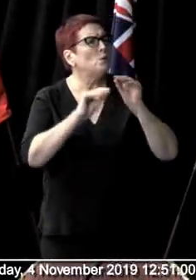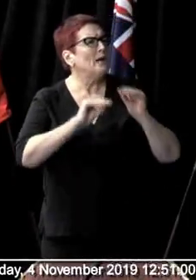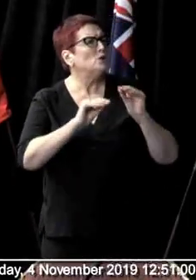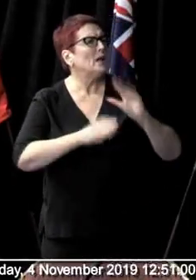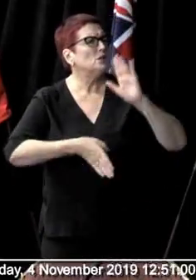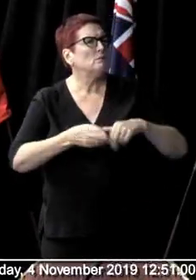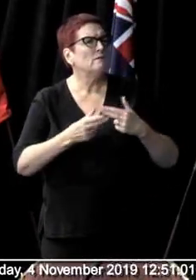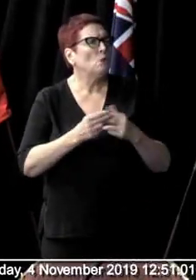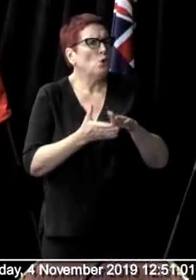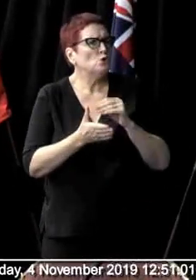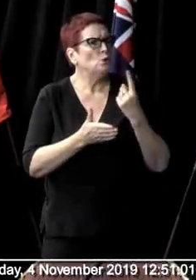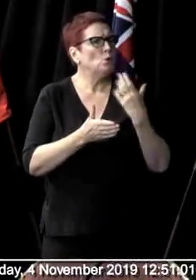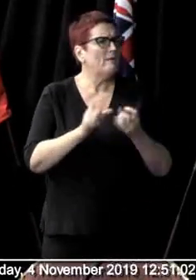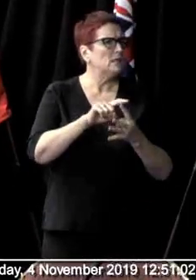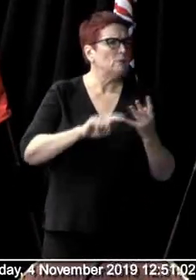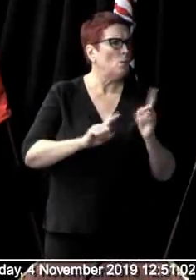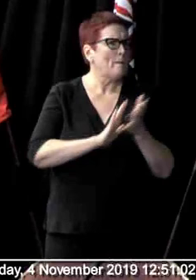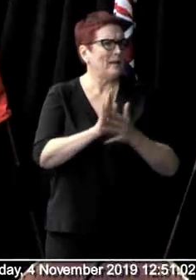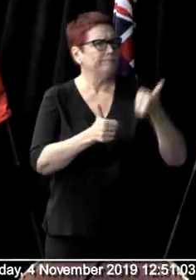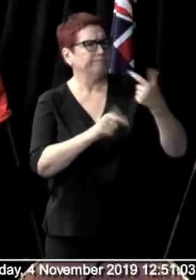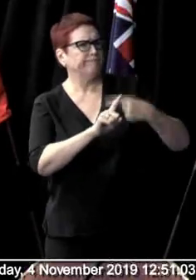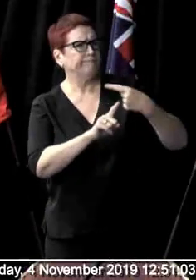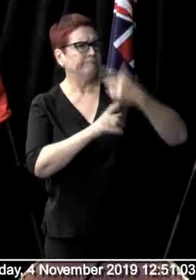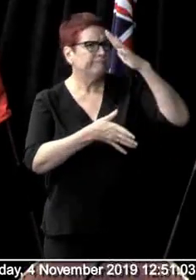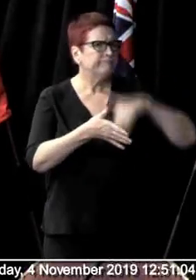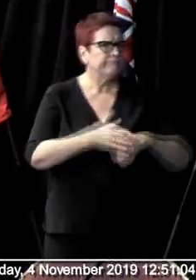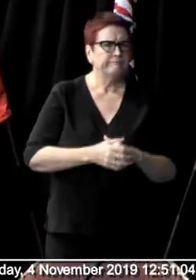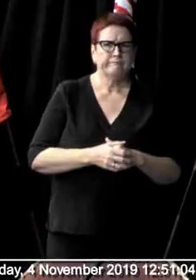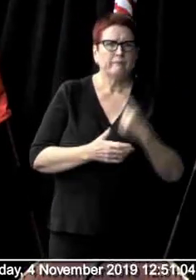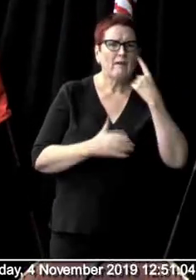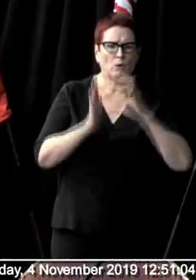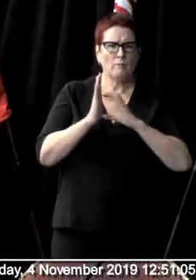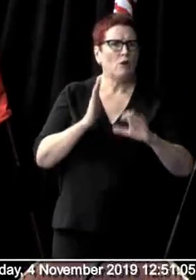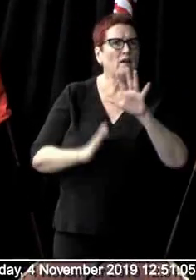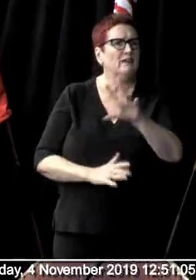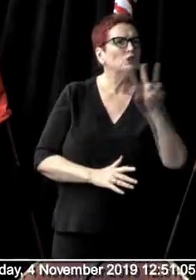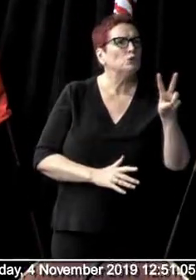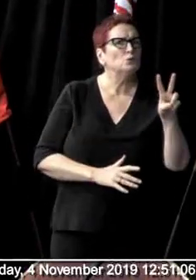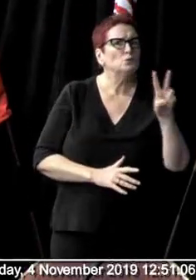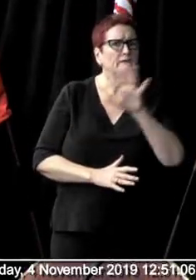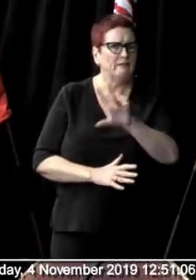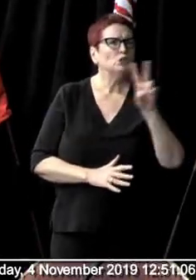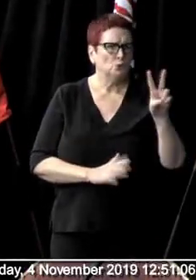for a student with a disability? And to orient you, paragraph 52? FEMALE: Fifty? Fifty-two? FEMALE: Sorry.